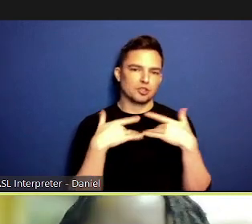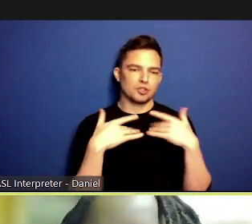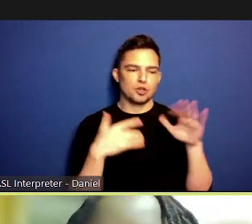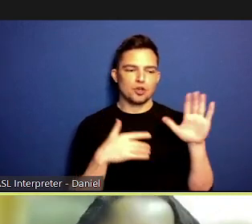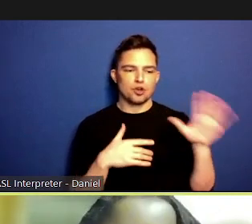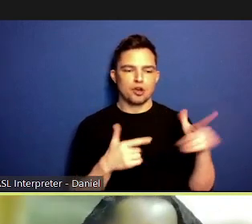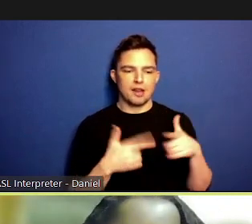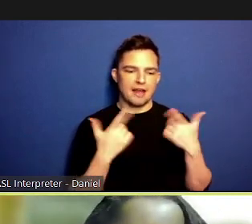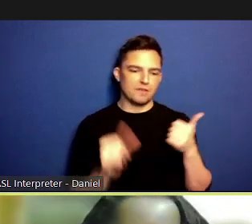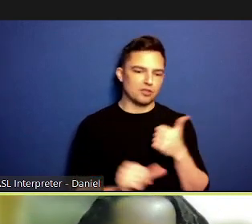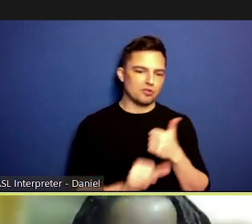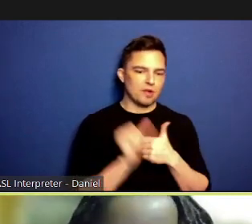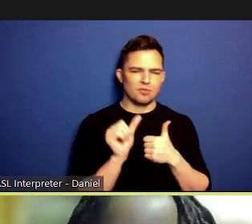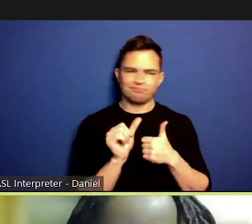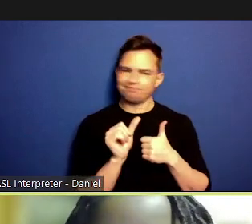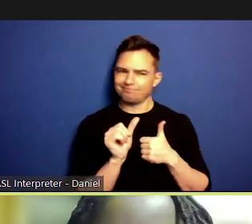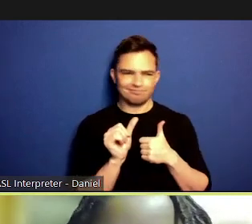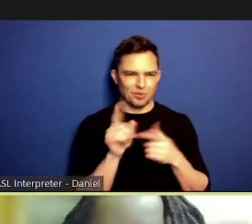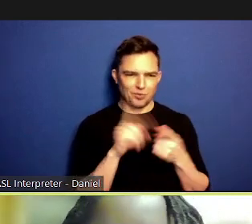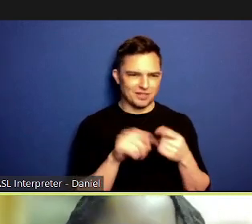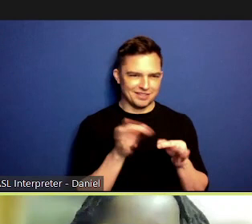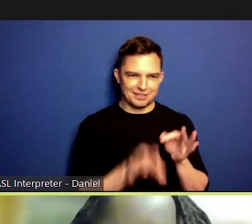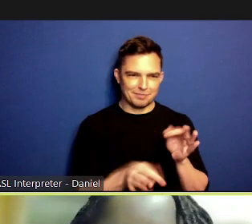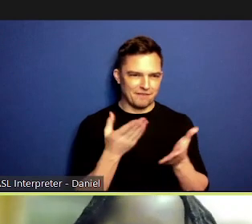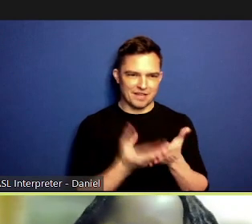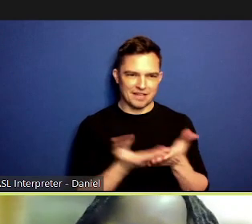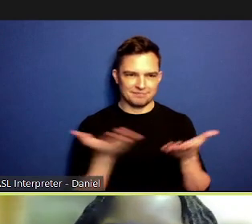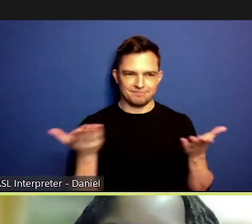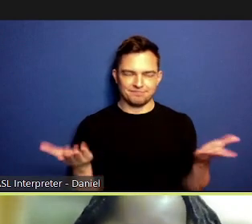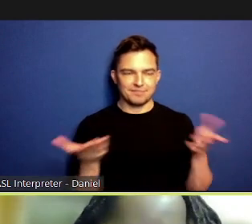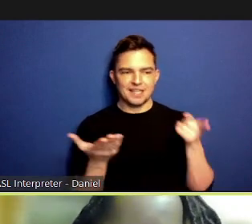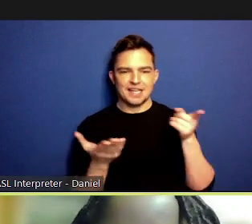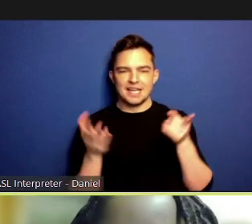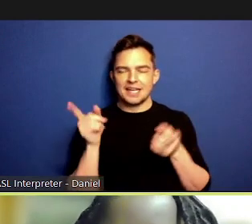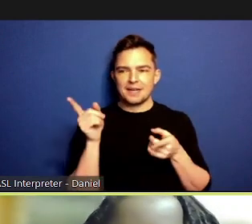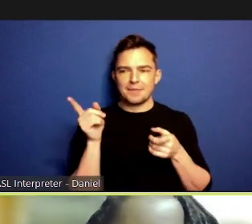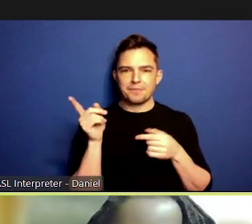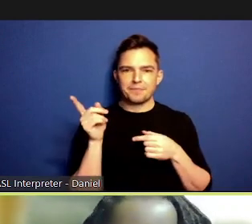when the simple fact of the matter was he was frustrated and posted about egging her